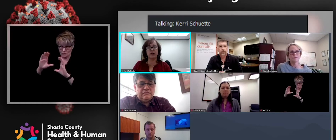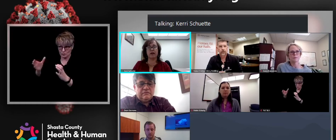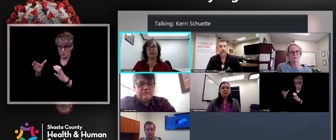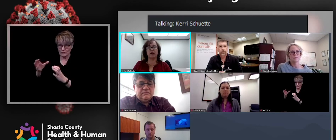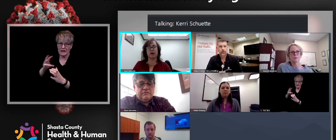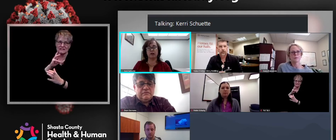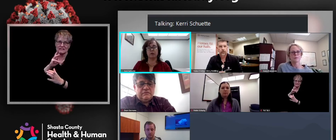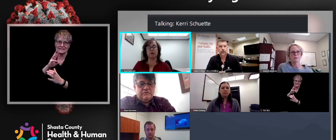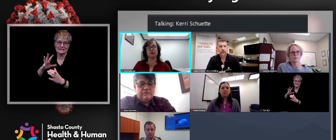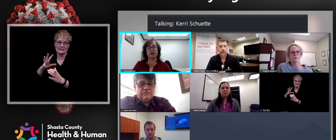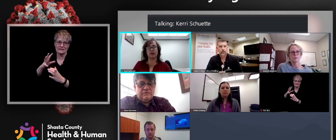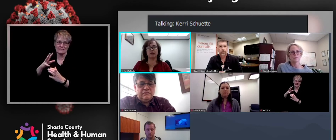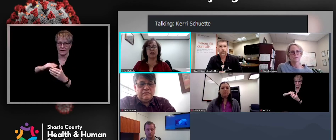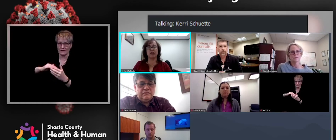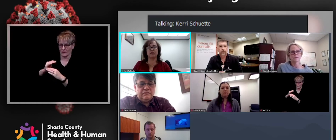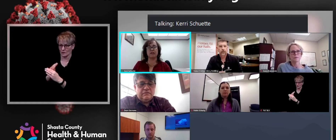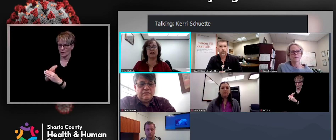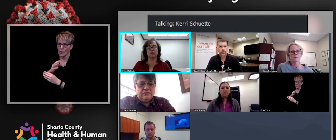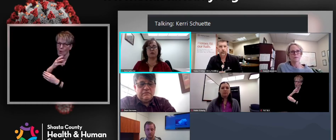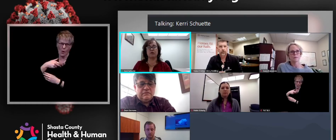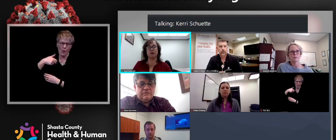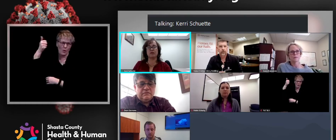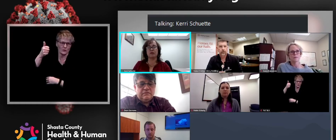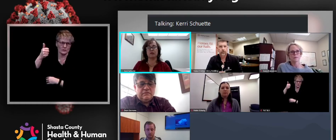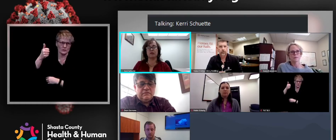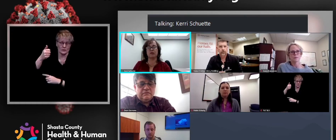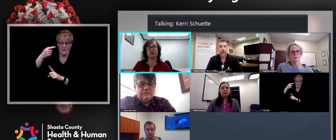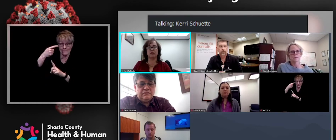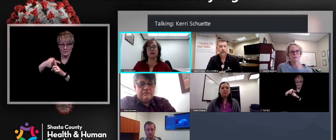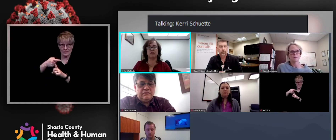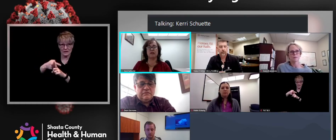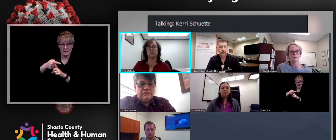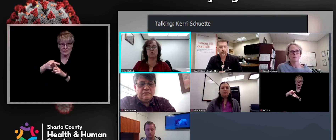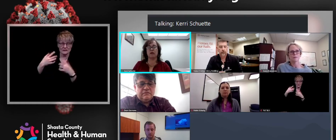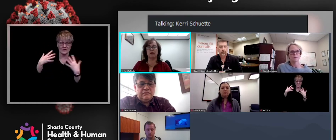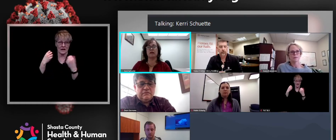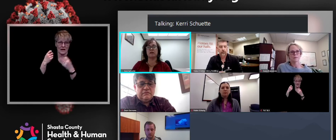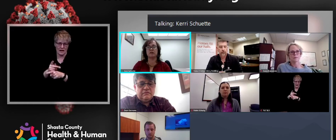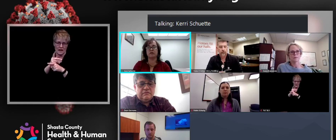and then our healthcare workers are educators. And that group of folks that are in Phase 1A still.